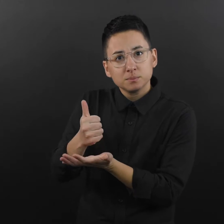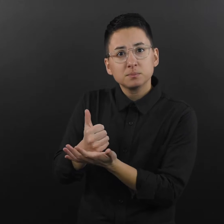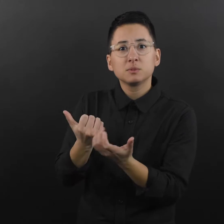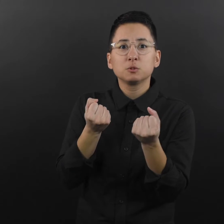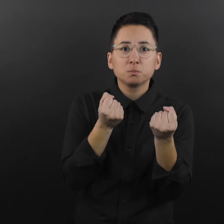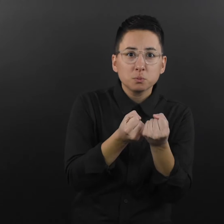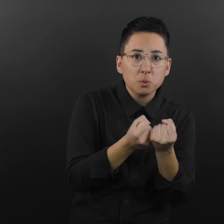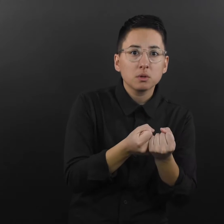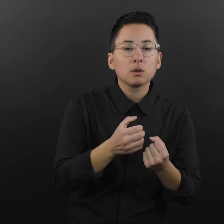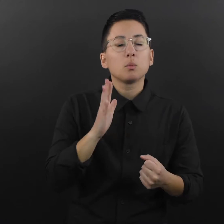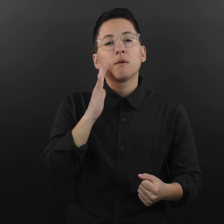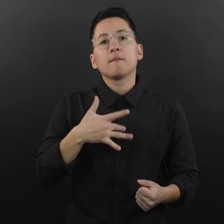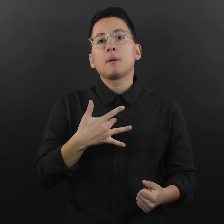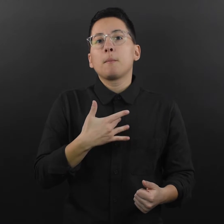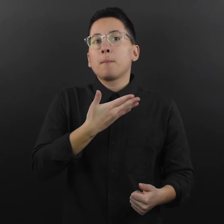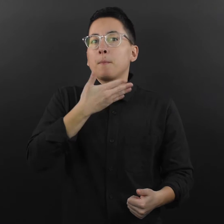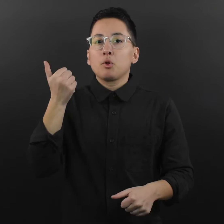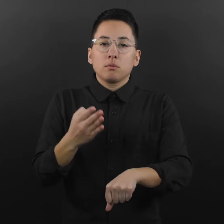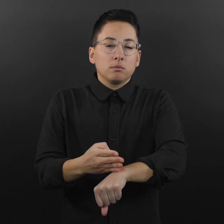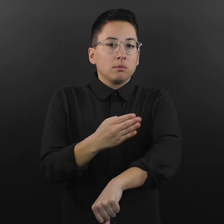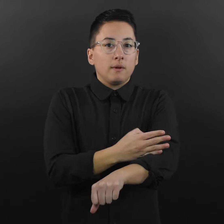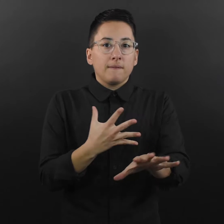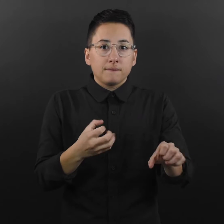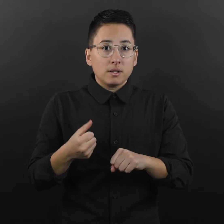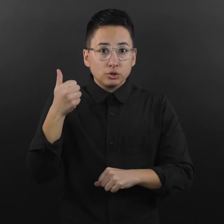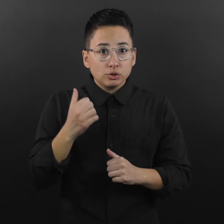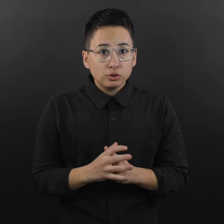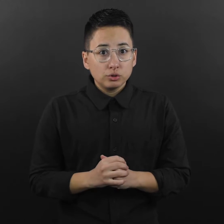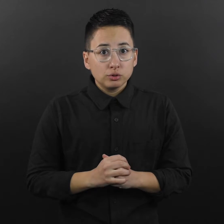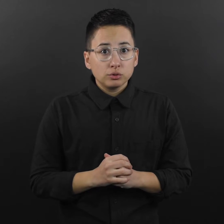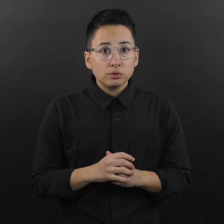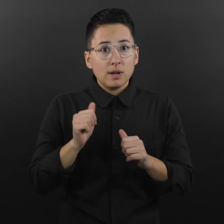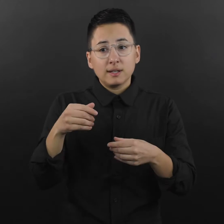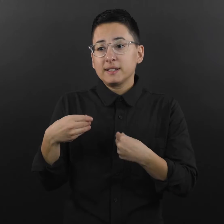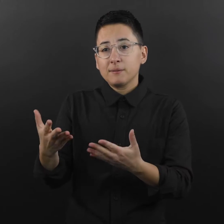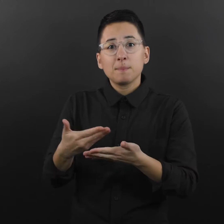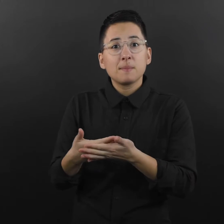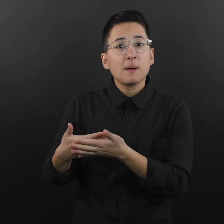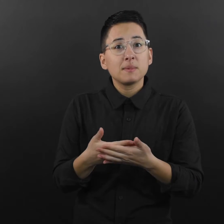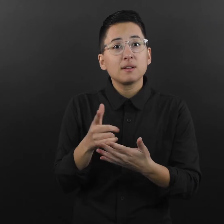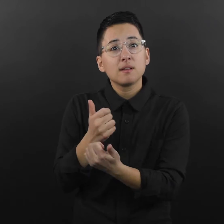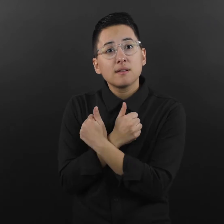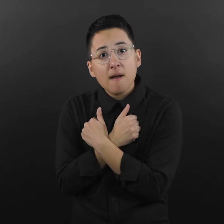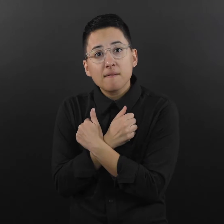you will feel better more quickly and will be able to give your baby the love and attention